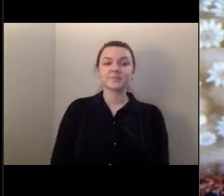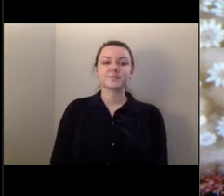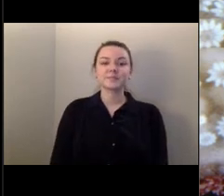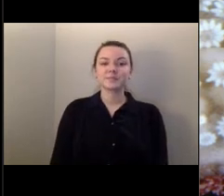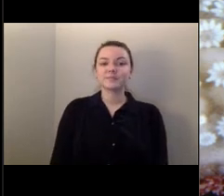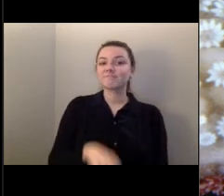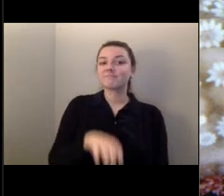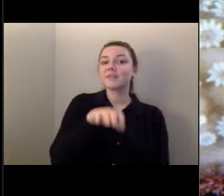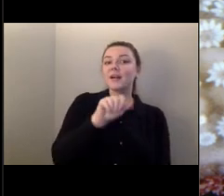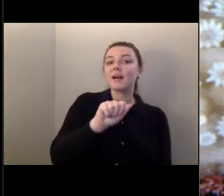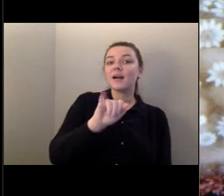ʻAina.